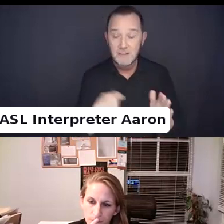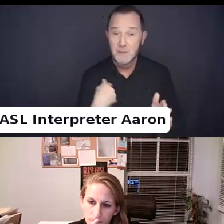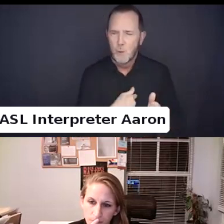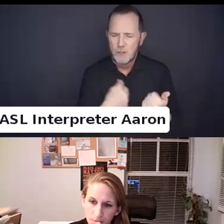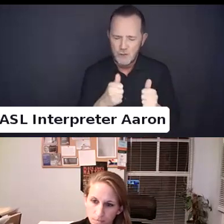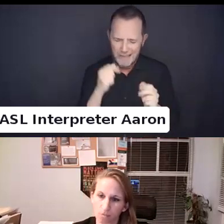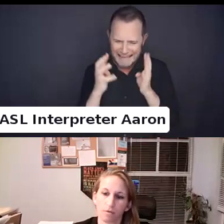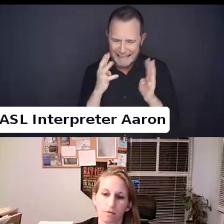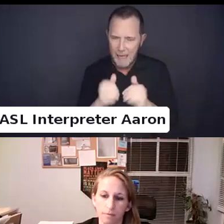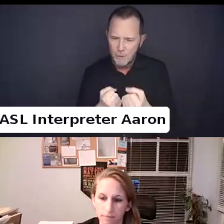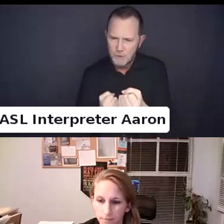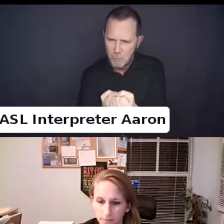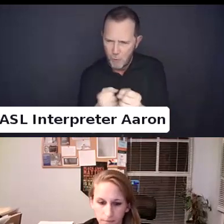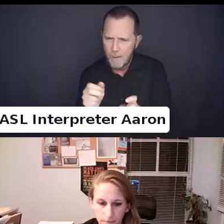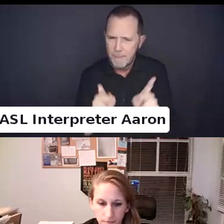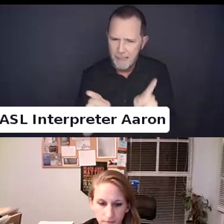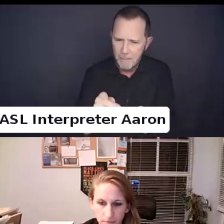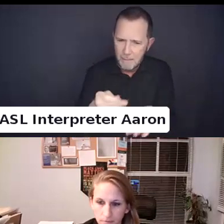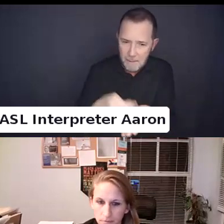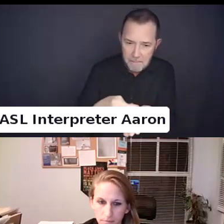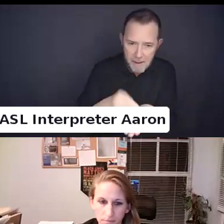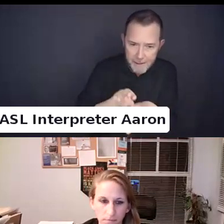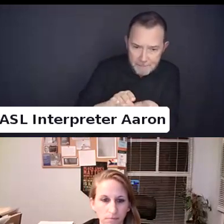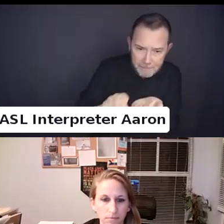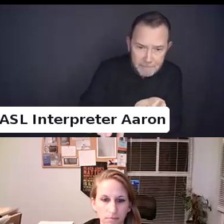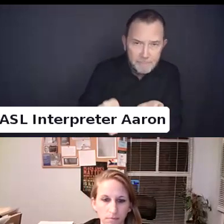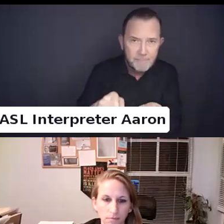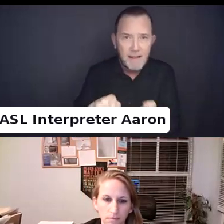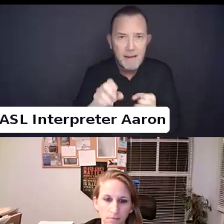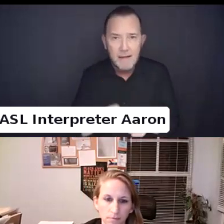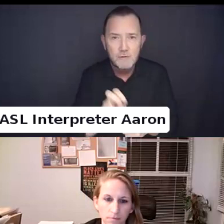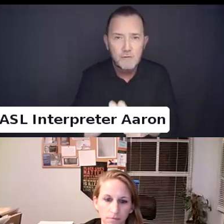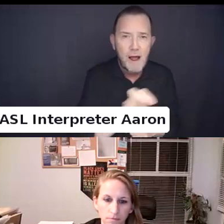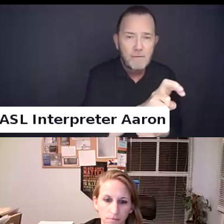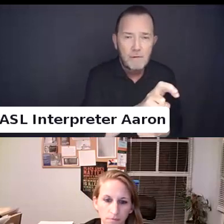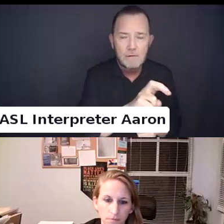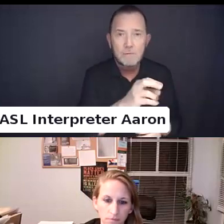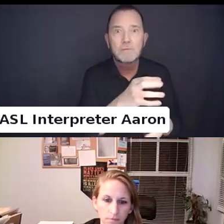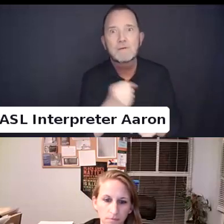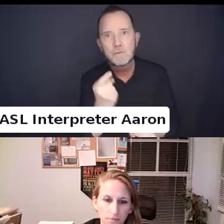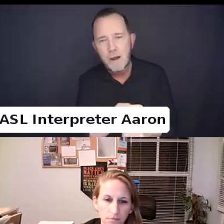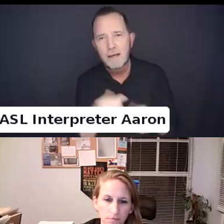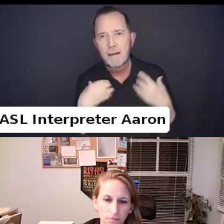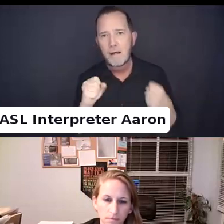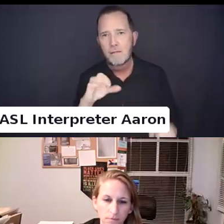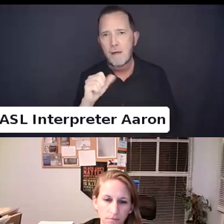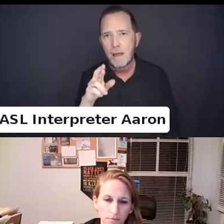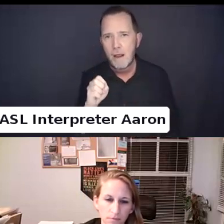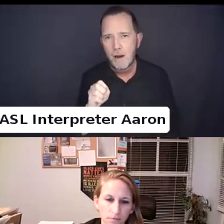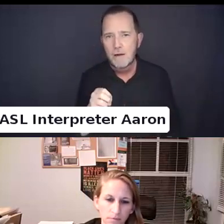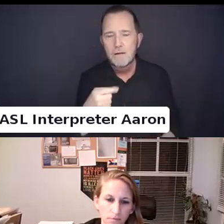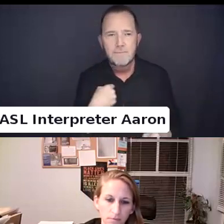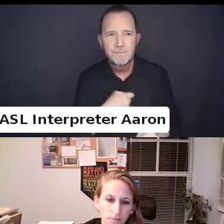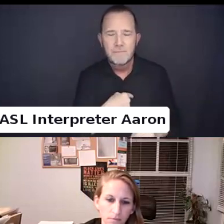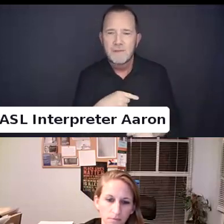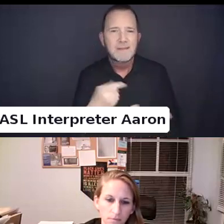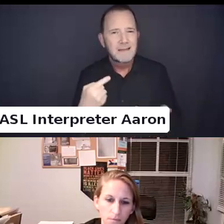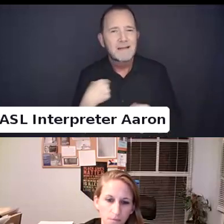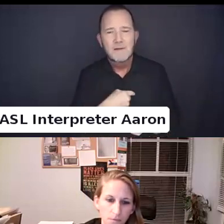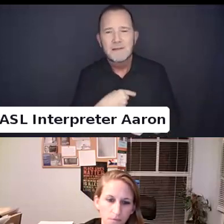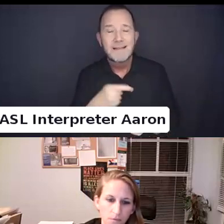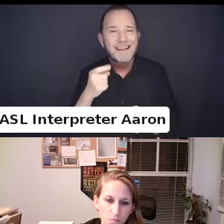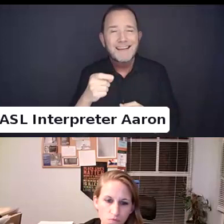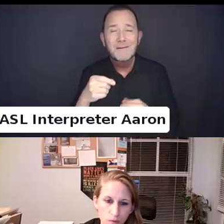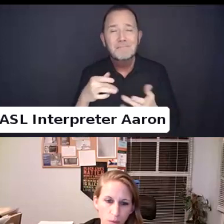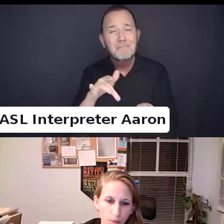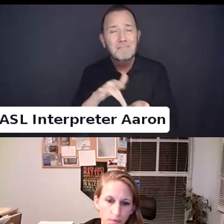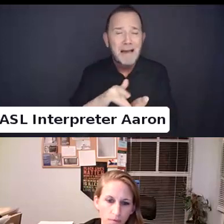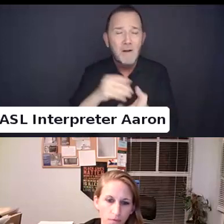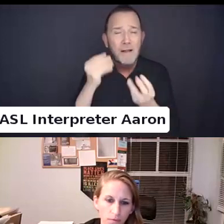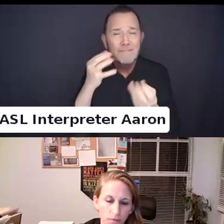and how there is plain language, exam tables that are accessible.